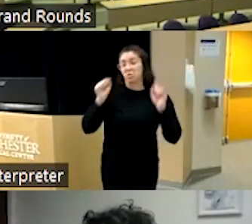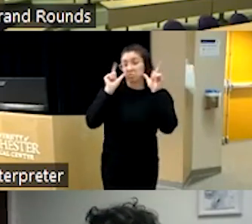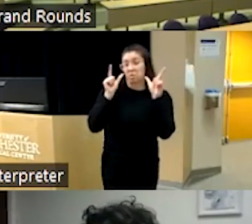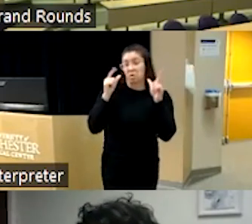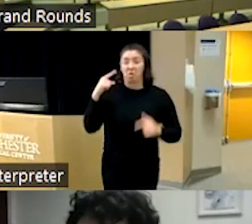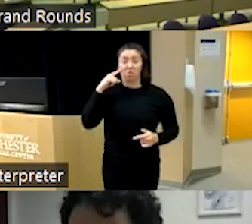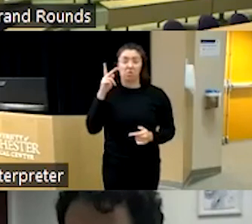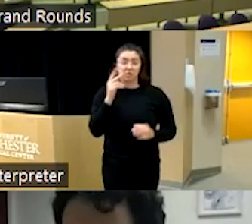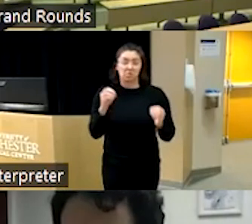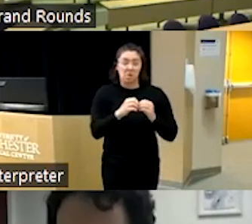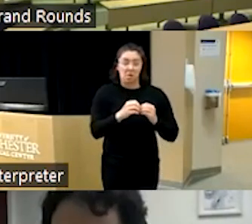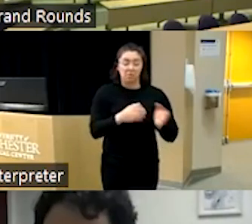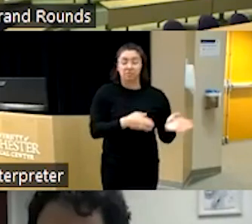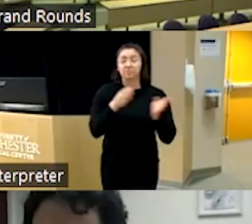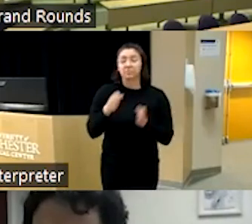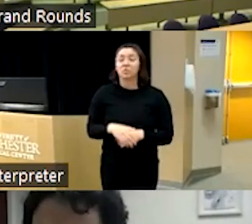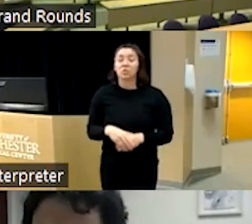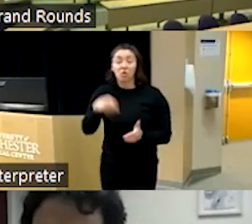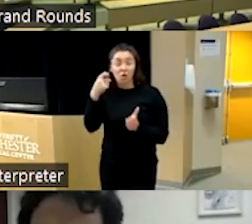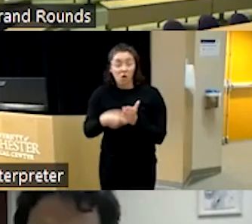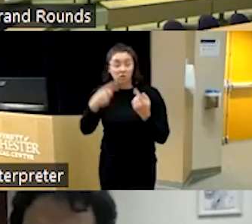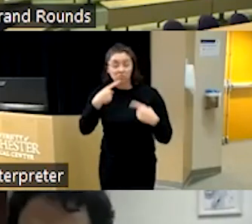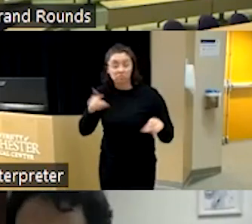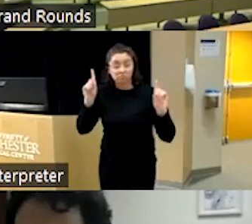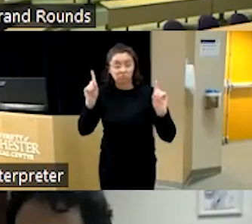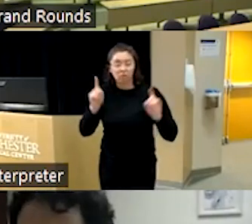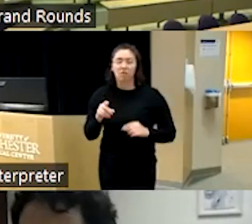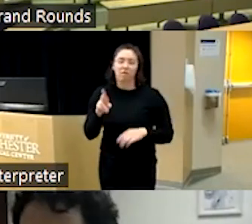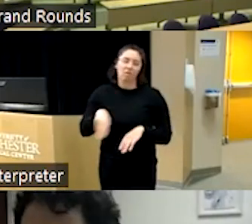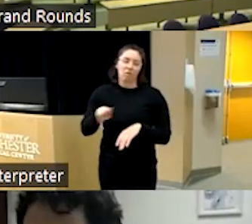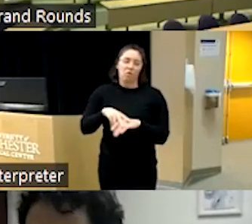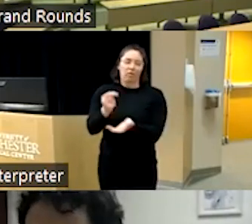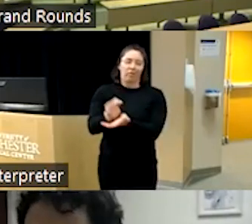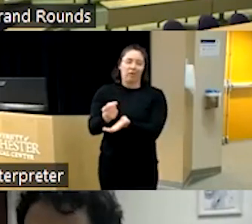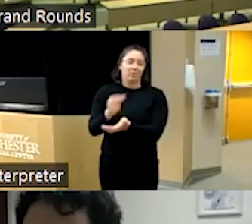um about the cost Effectiveness Effectiveness um of course the therapy is not cheap because